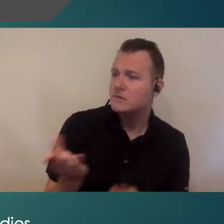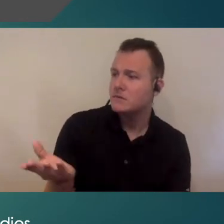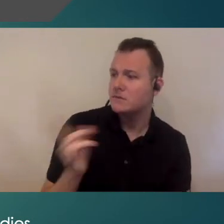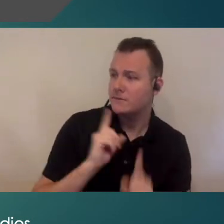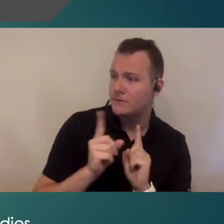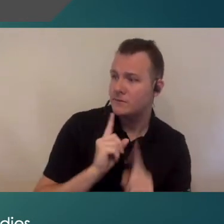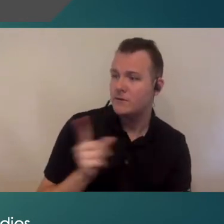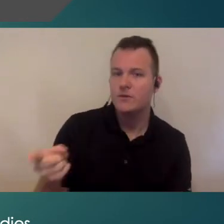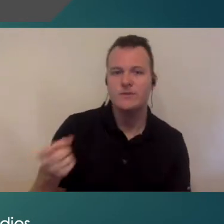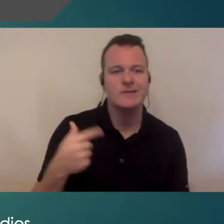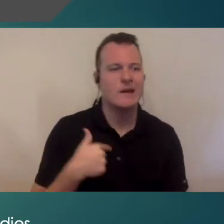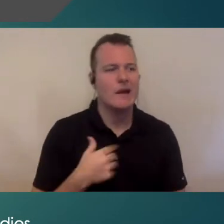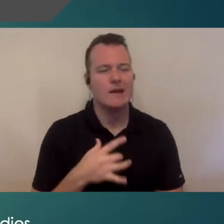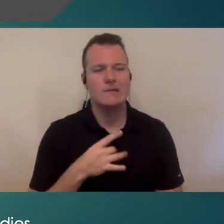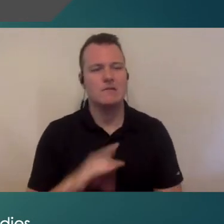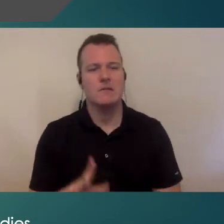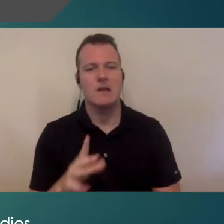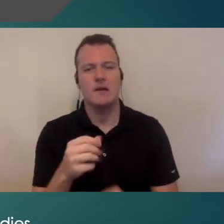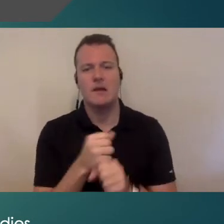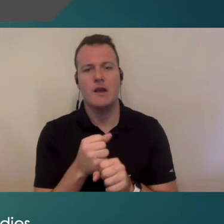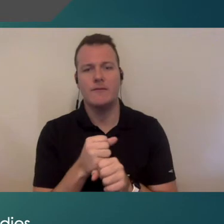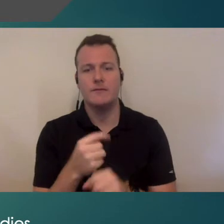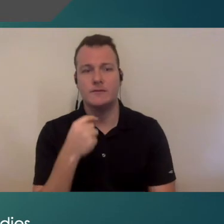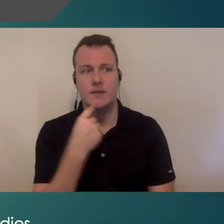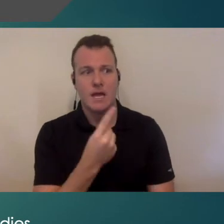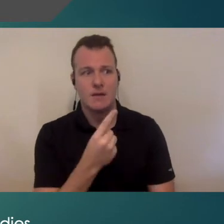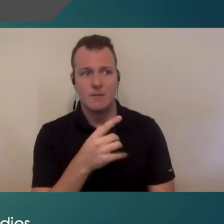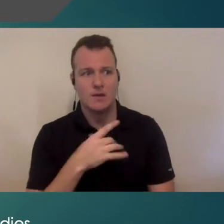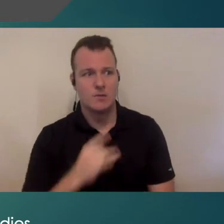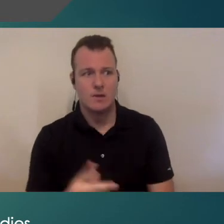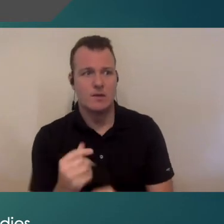interview,' but you don't like coffee, don't tell them you don't like coffee.